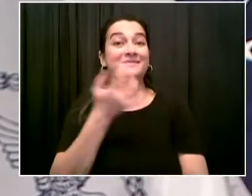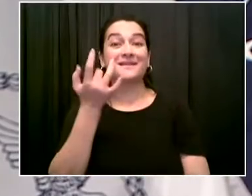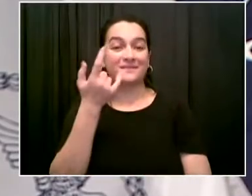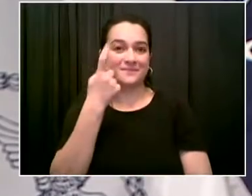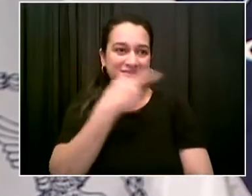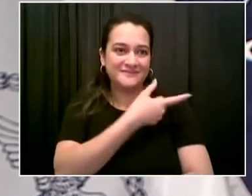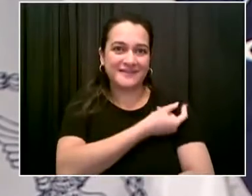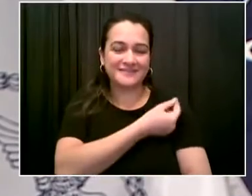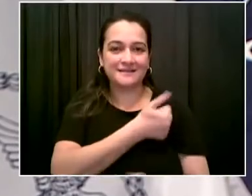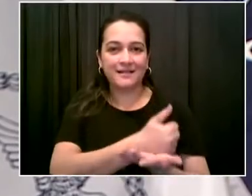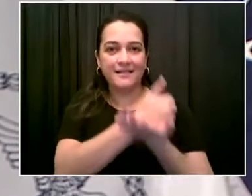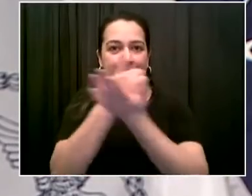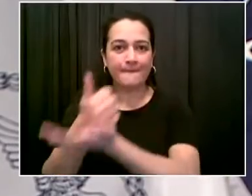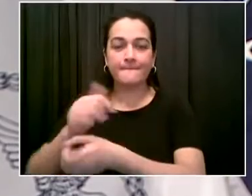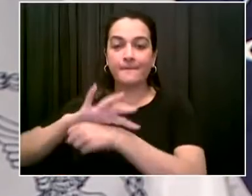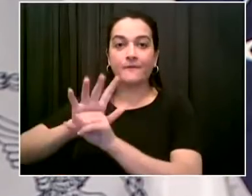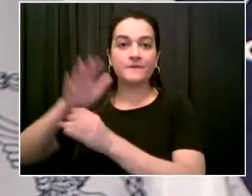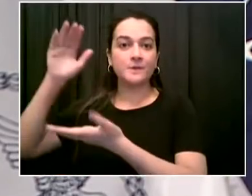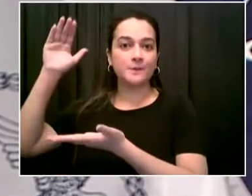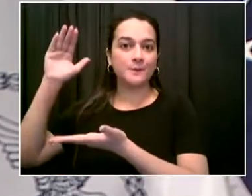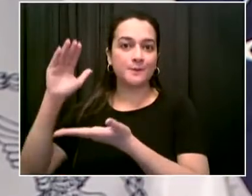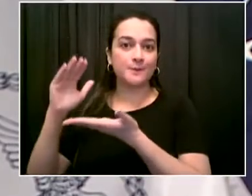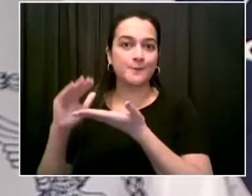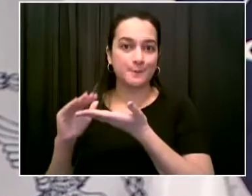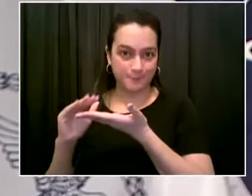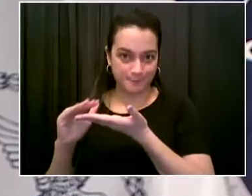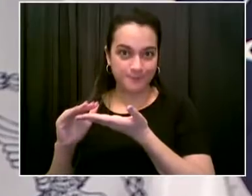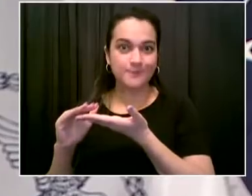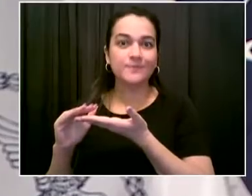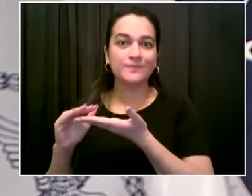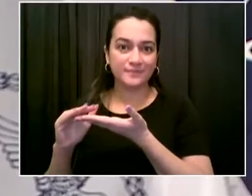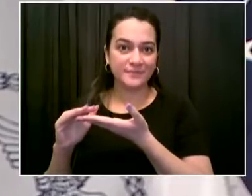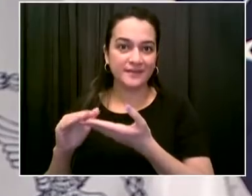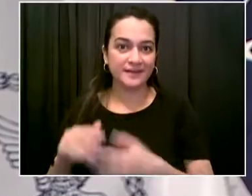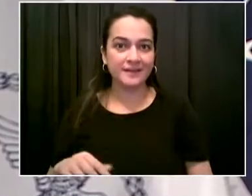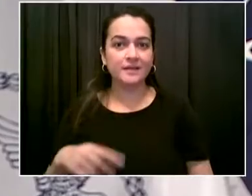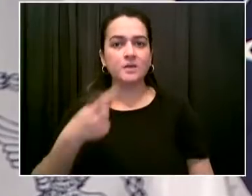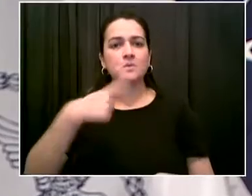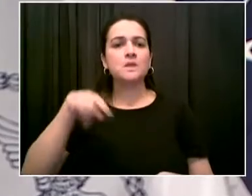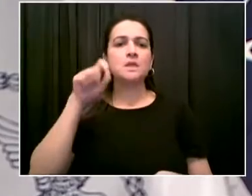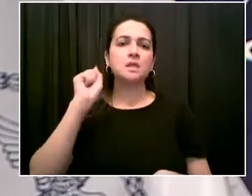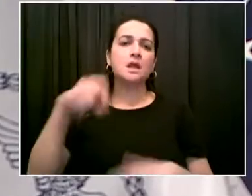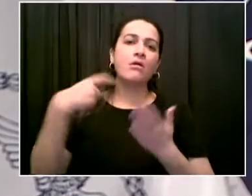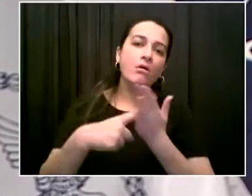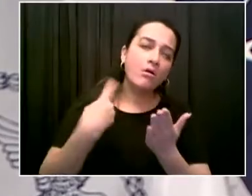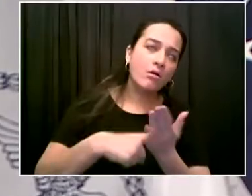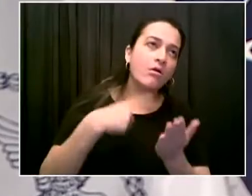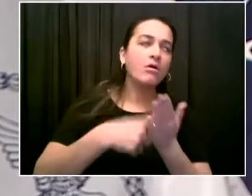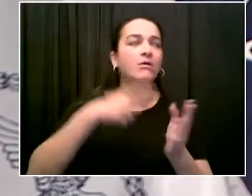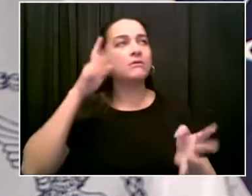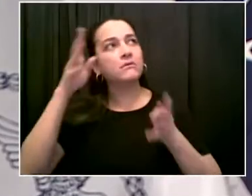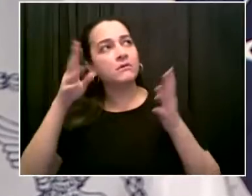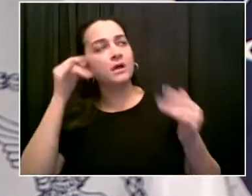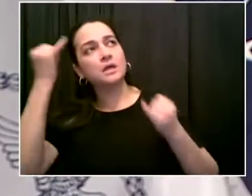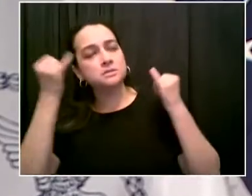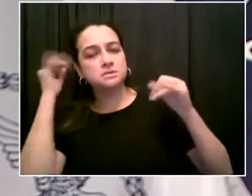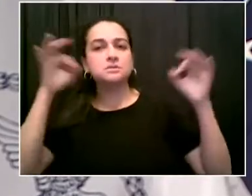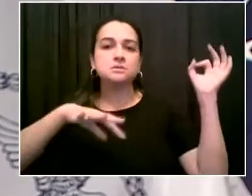AND GOT VACCINATED. WE CAN ALL TALK